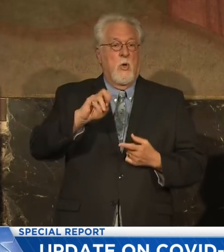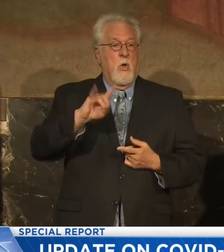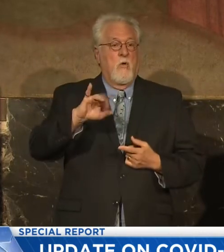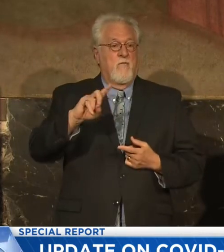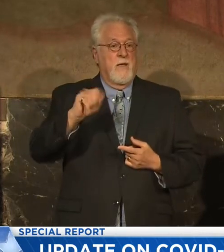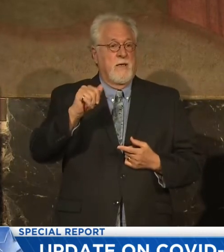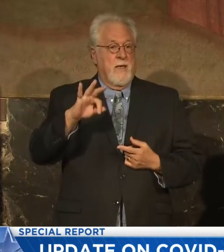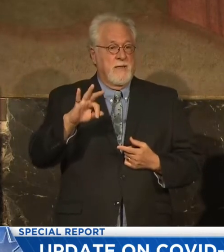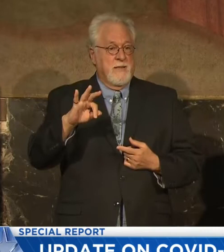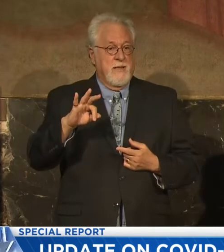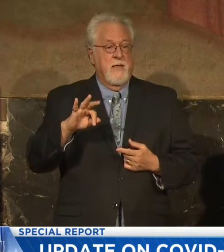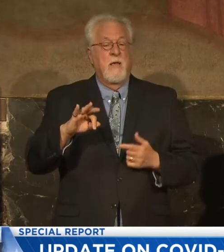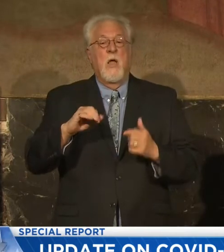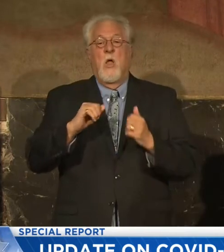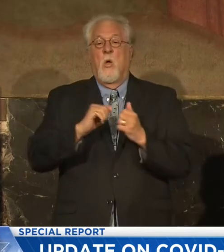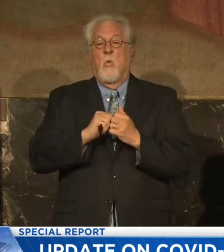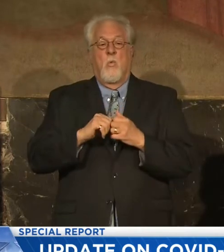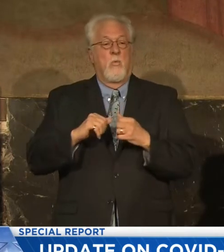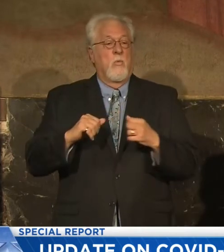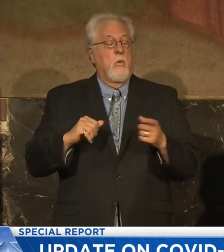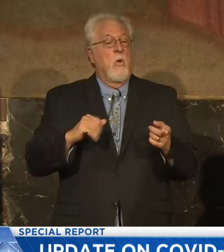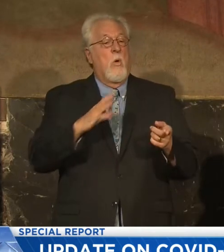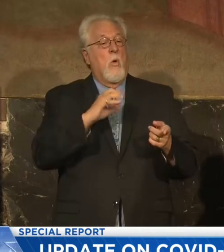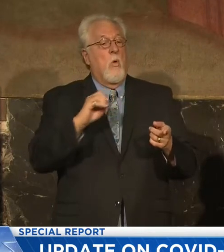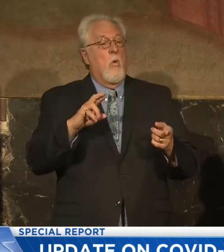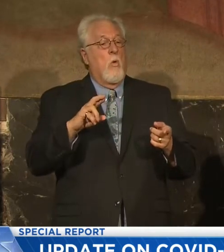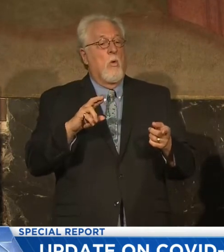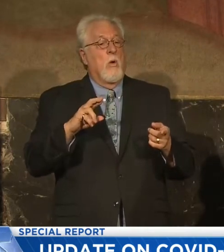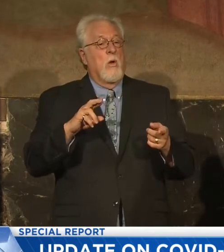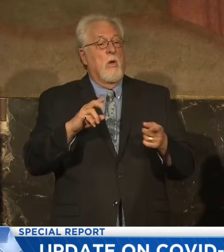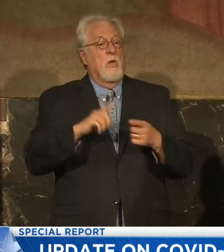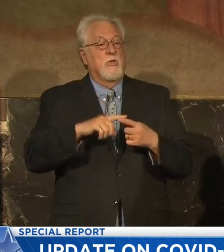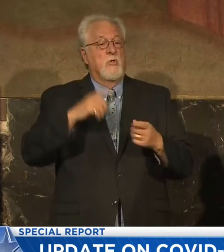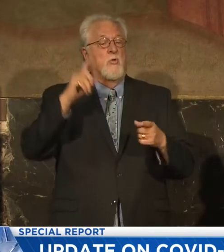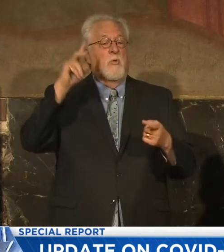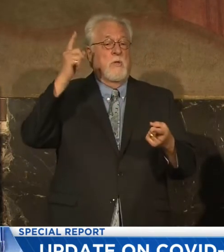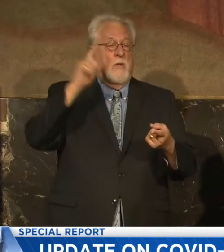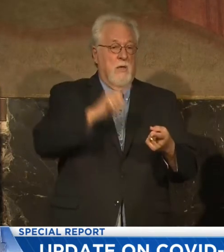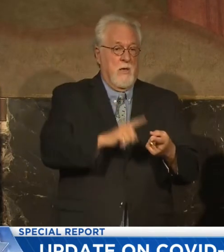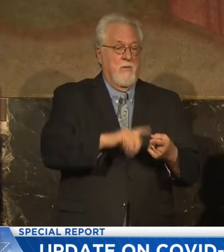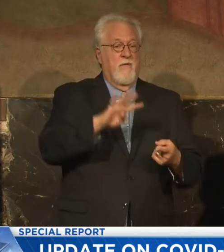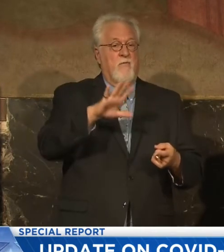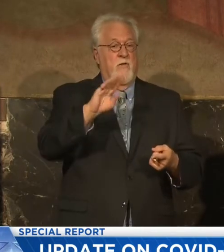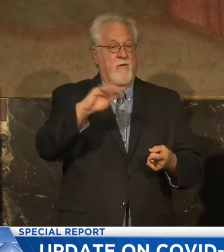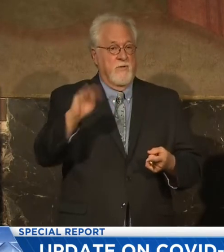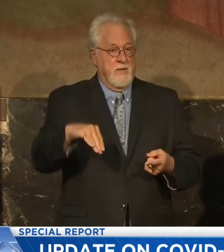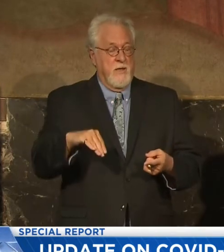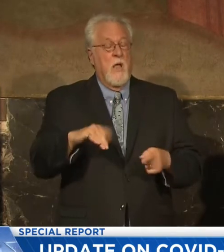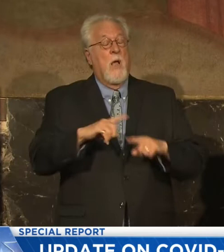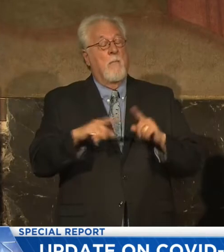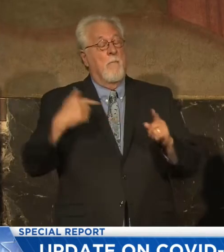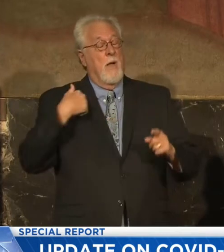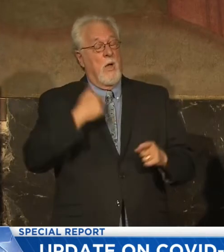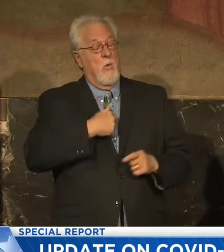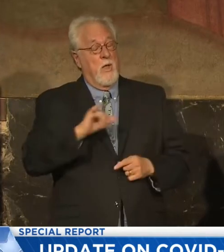FRAME THEY HAVE TO DO IT FOR LOCAL GOVERNMENT TO SUBMIT EXPENDITURES DIRECTLY OR INDIRECTLY RELATED TO COVID-19